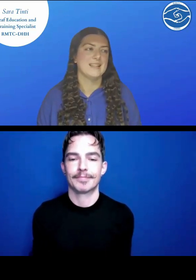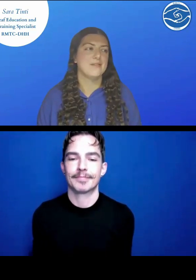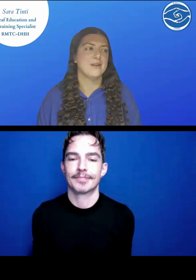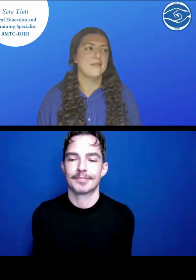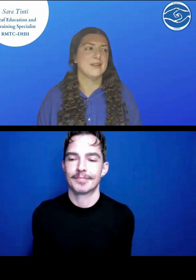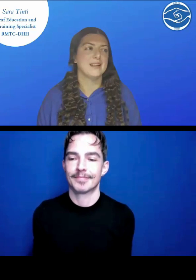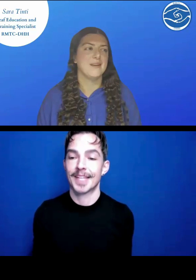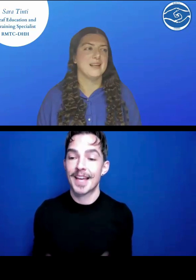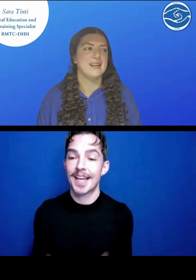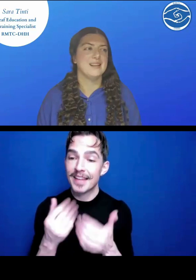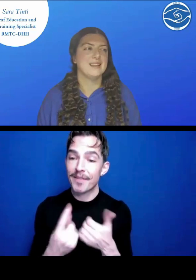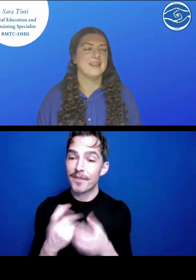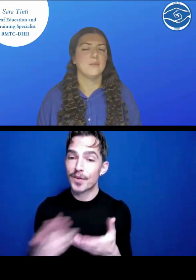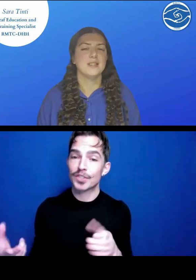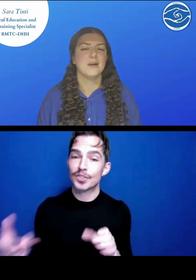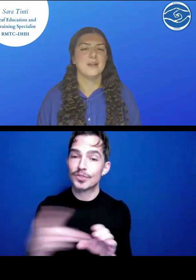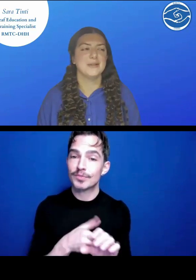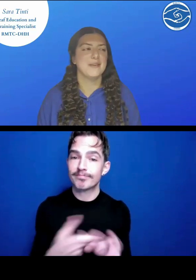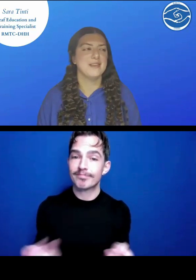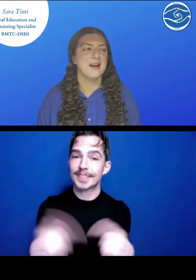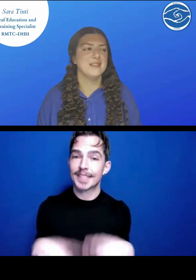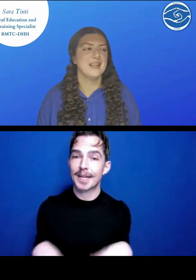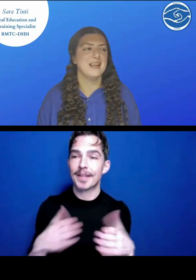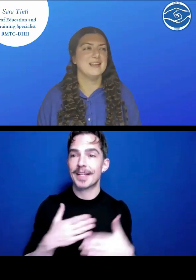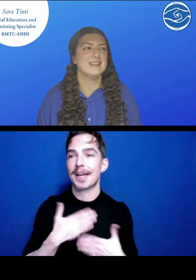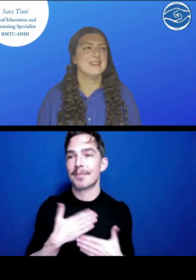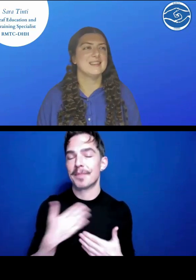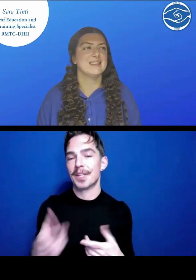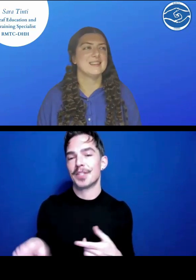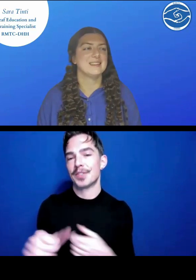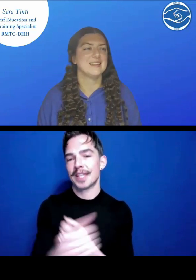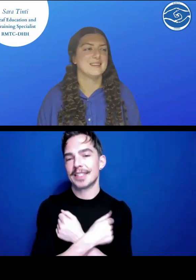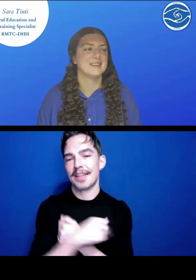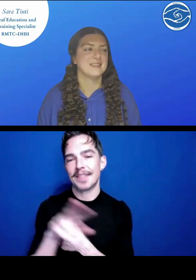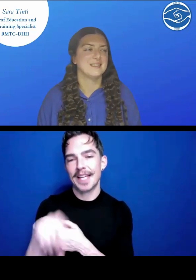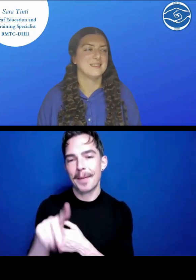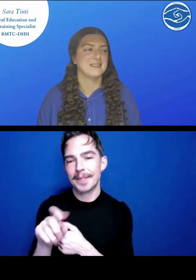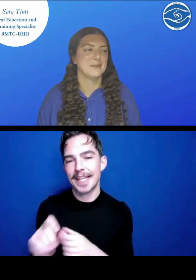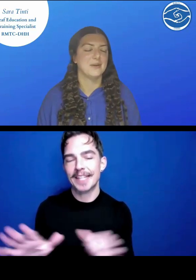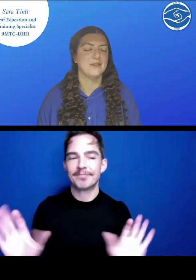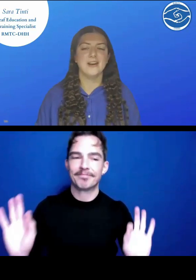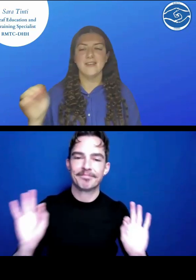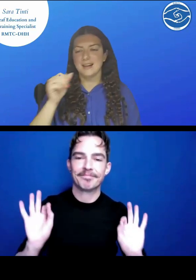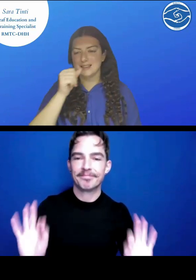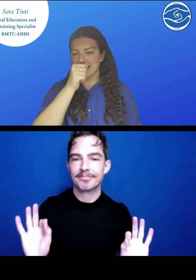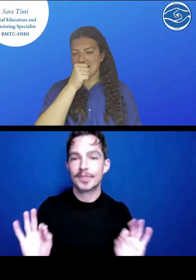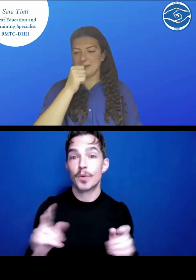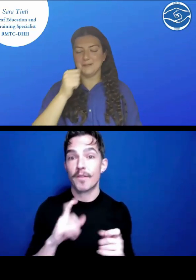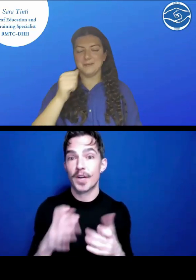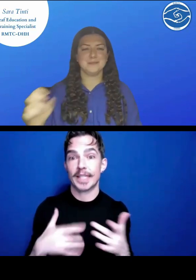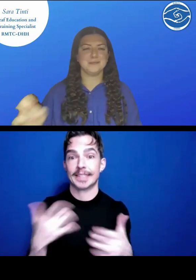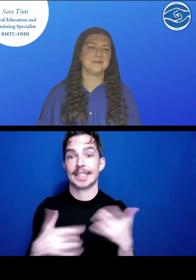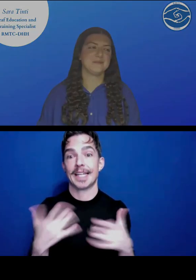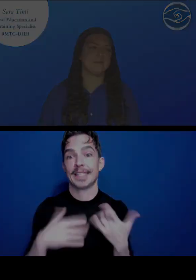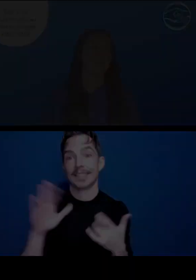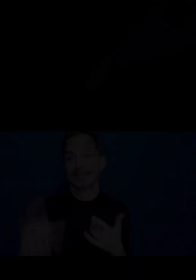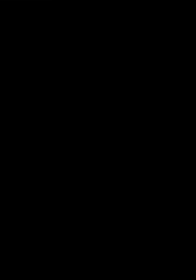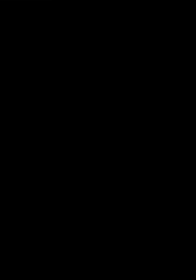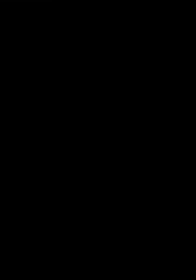Thanks everyone for coming. I'm so glad you love the update. We're very, very excited.